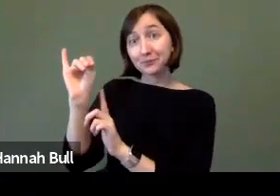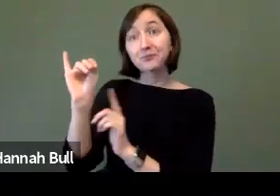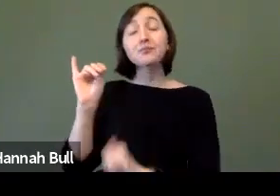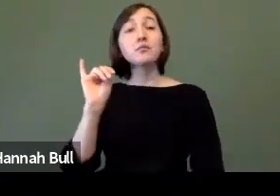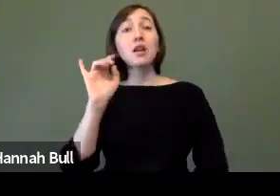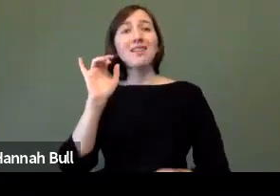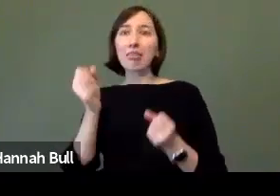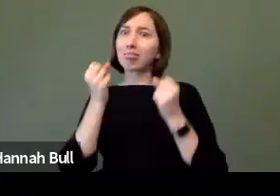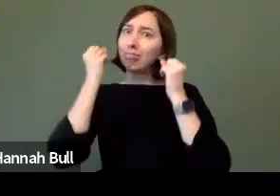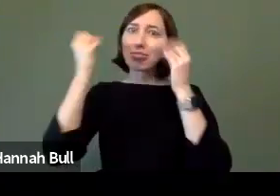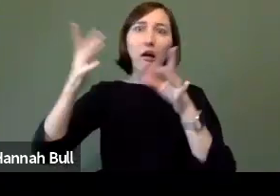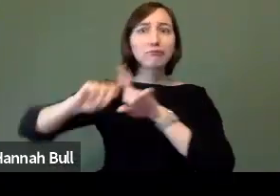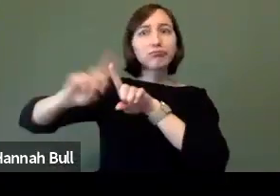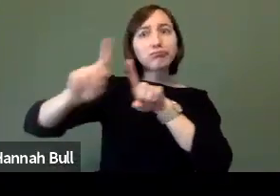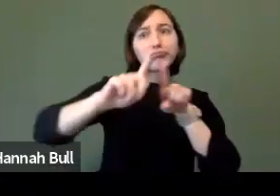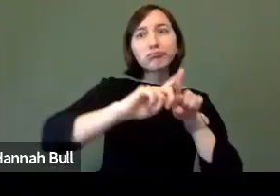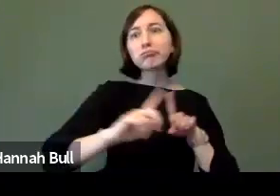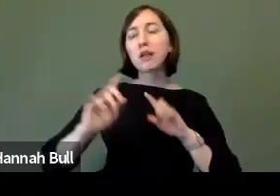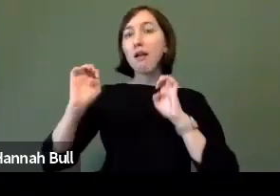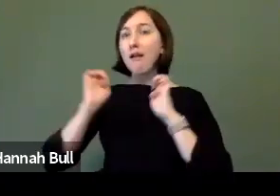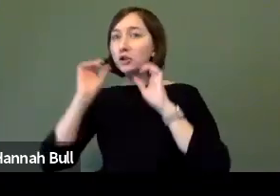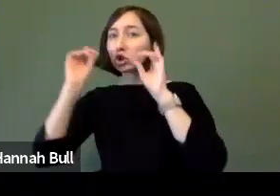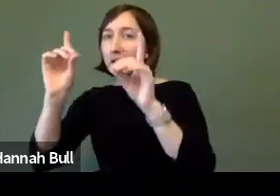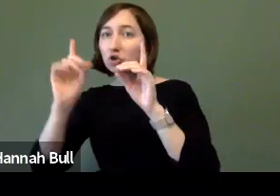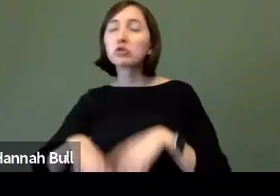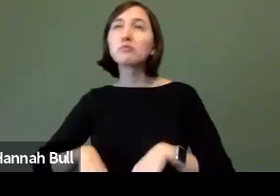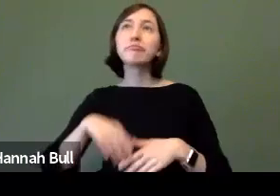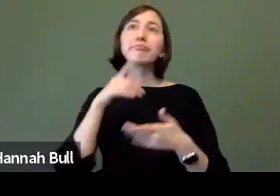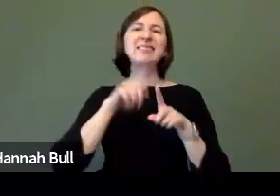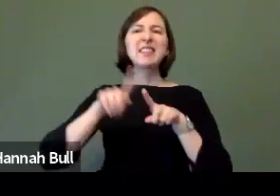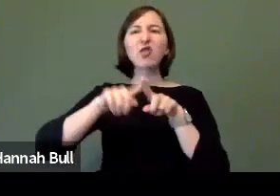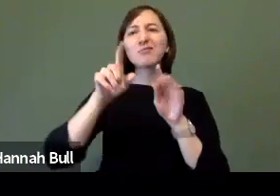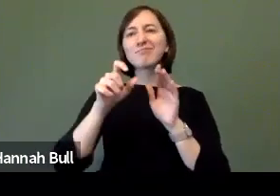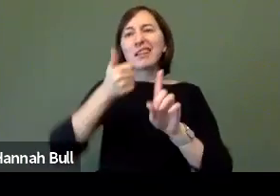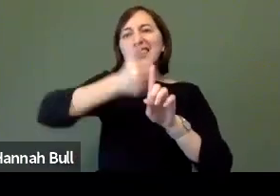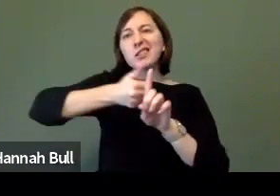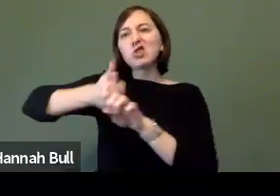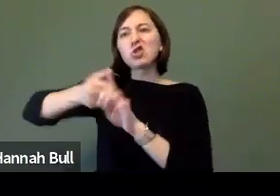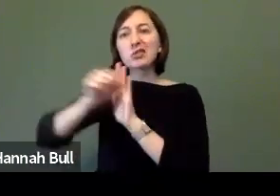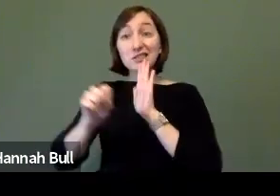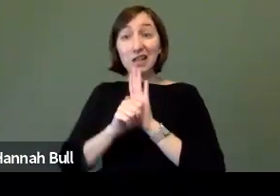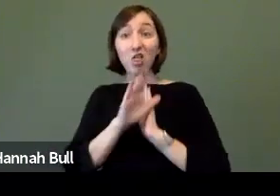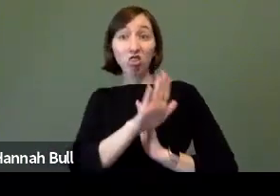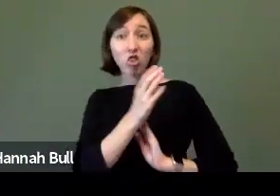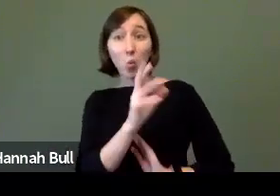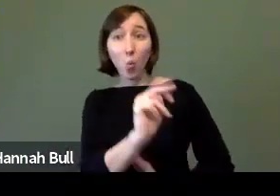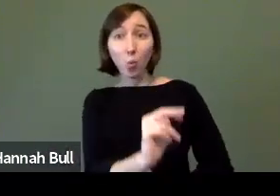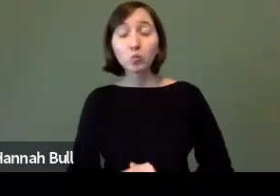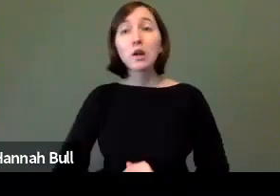There's affiliate organizations based within states and communities. They do a lot of different advocacy